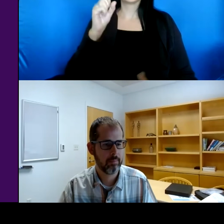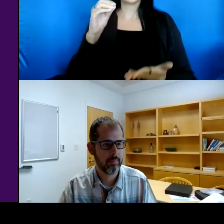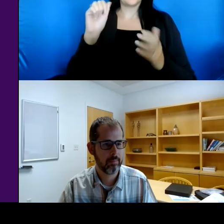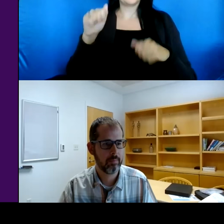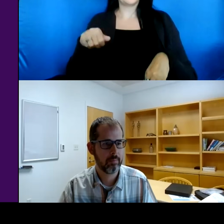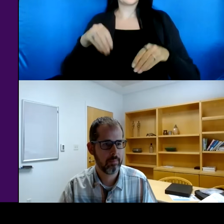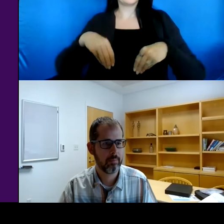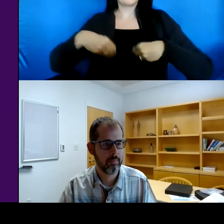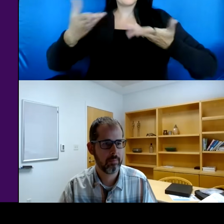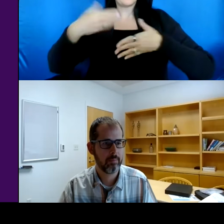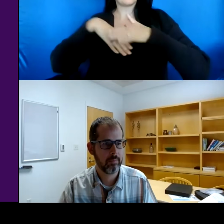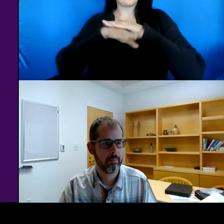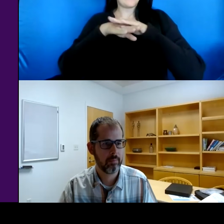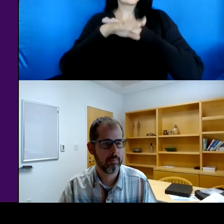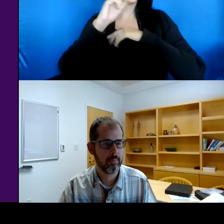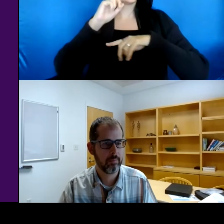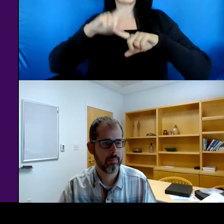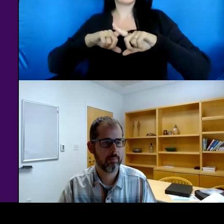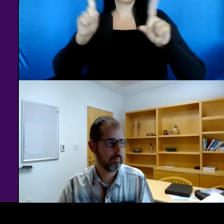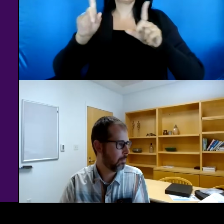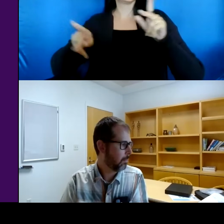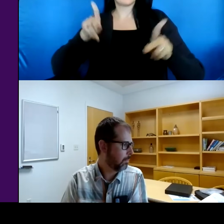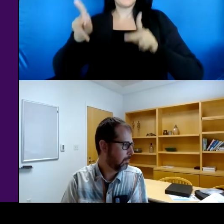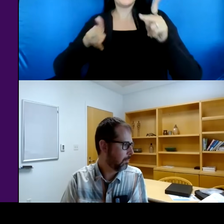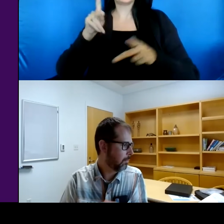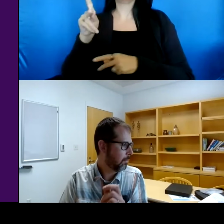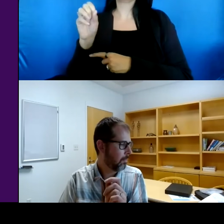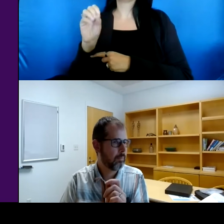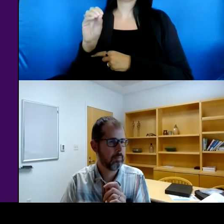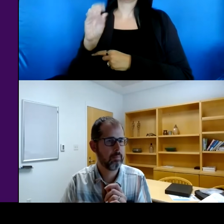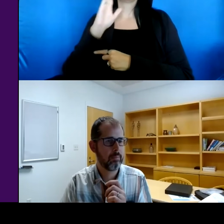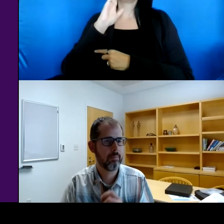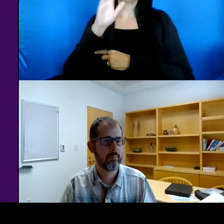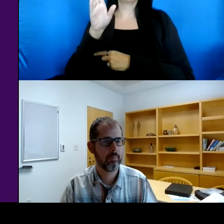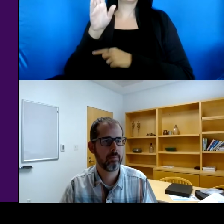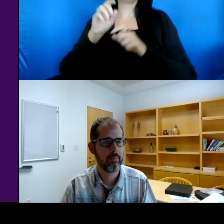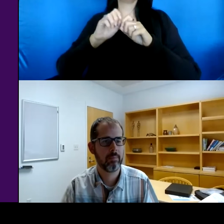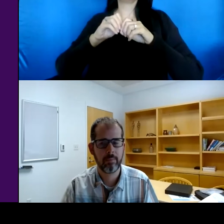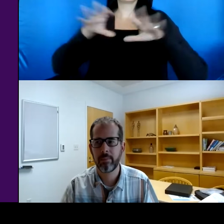different people. So, that will be, we will starting to be publishing that quite soon.